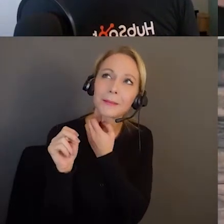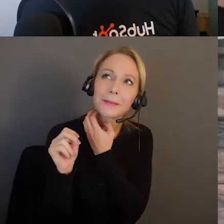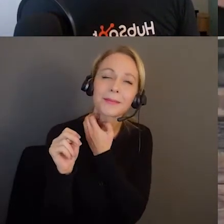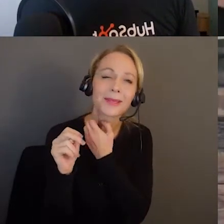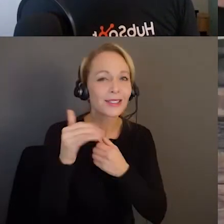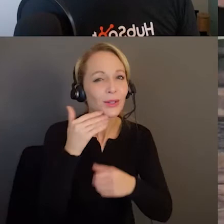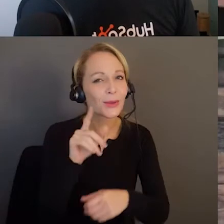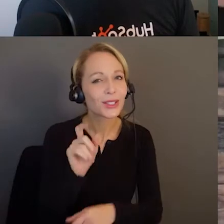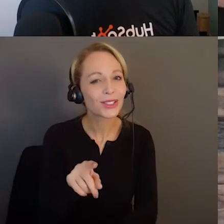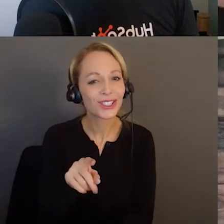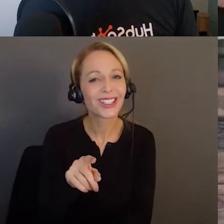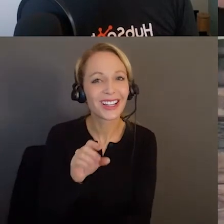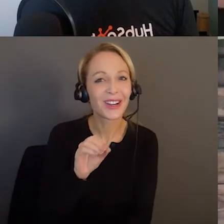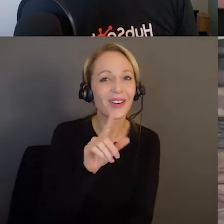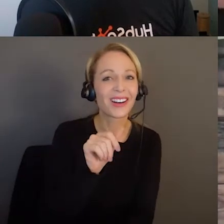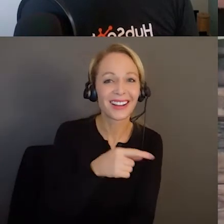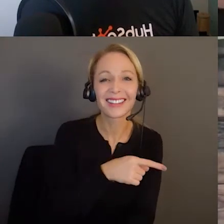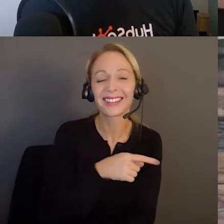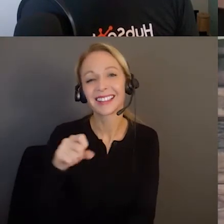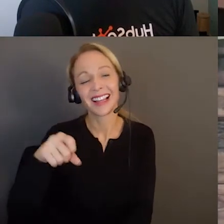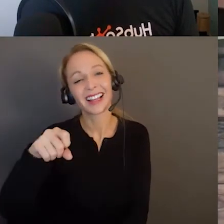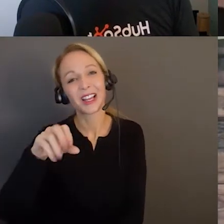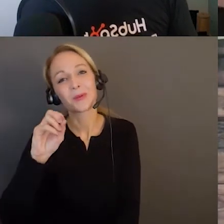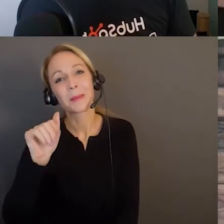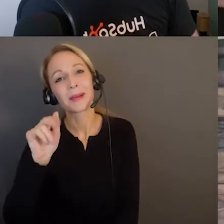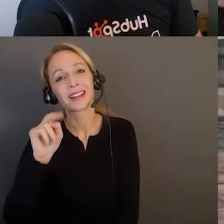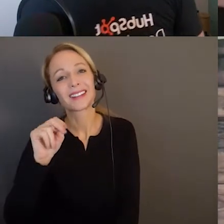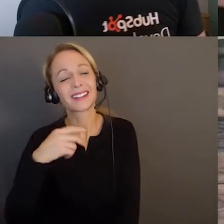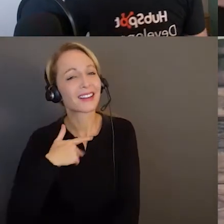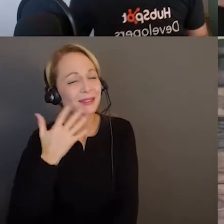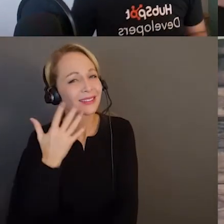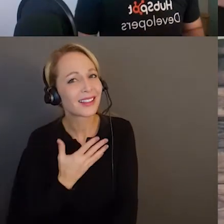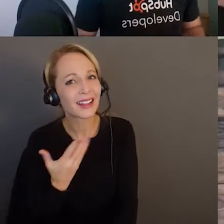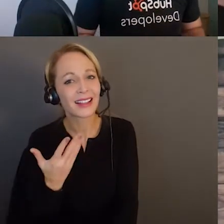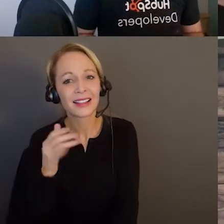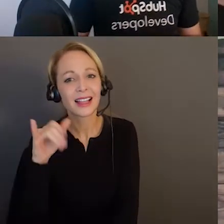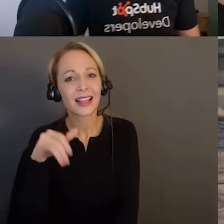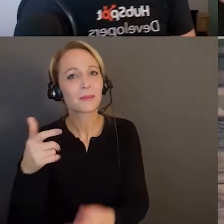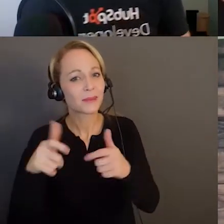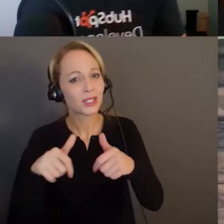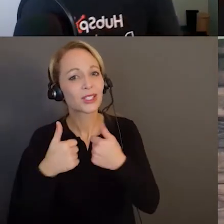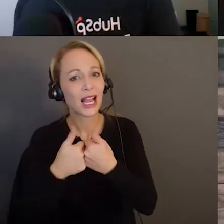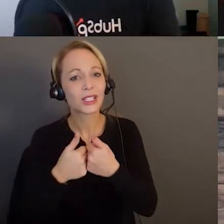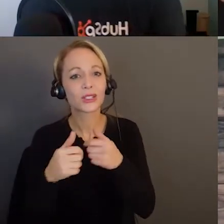YEAH. I WOULD SAY THAT THE BIGGEST CHALLENGE TO START, WHEN